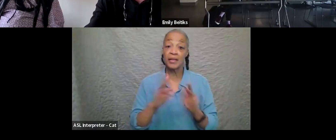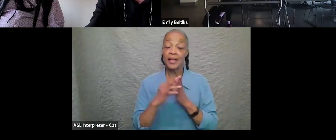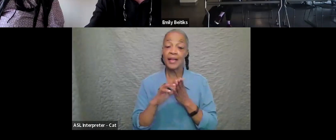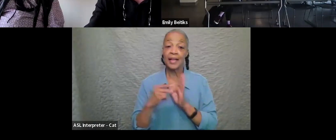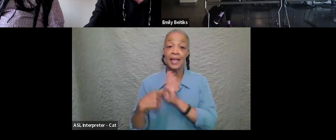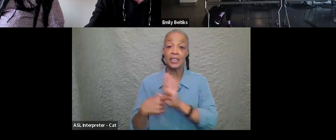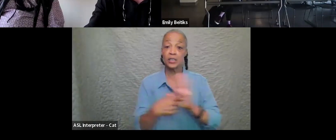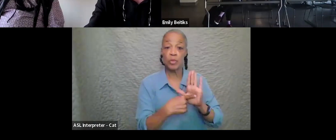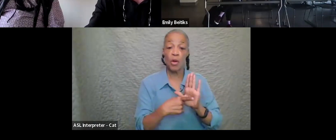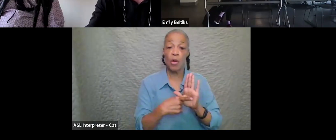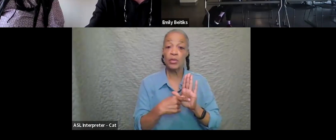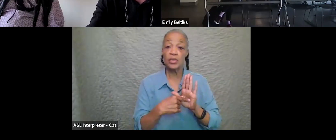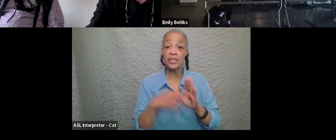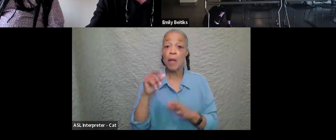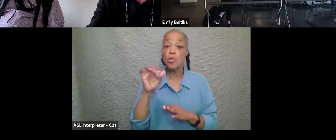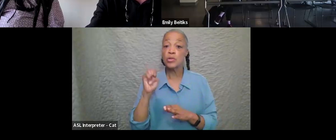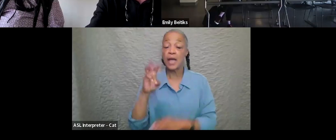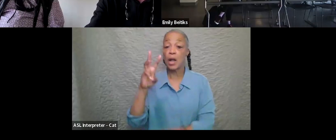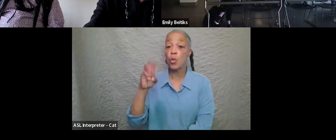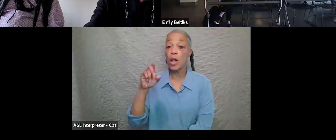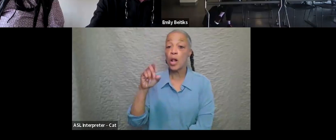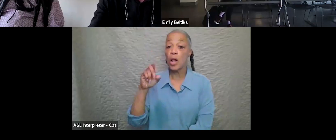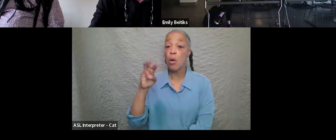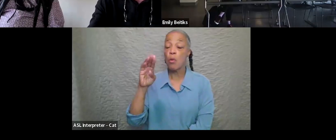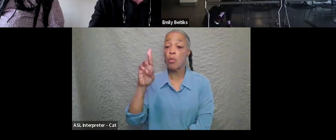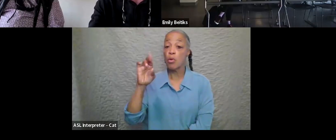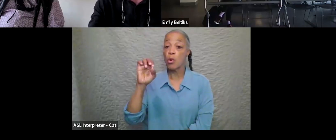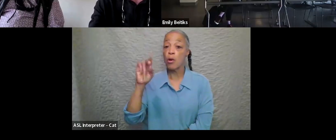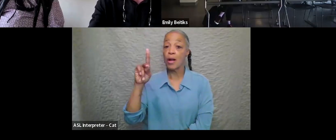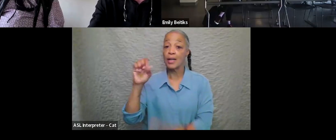at the Willowbrook State School, it took a long time.